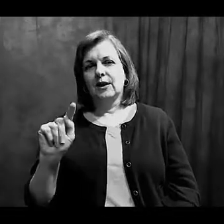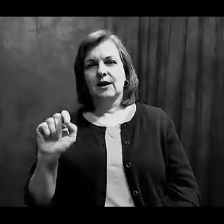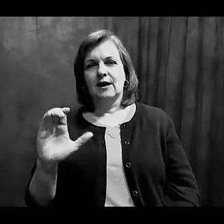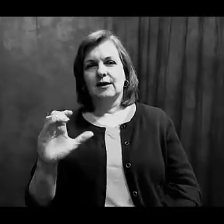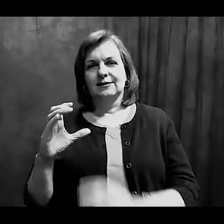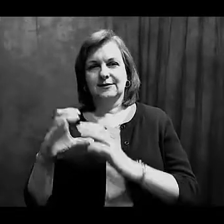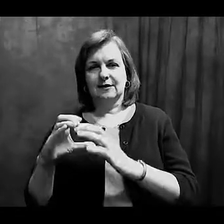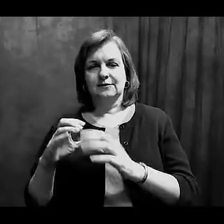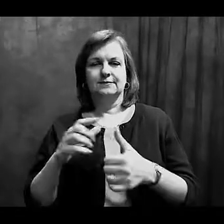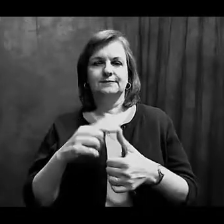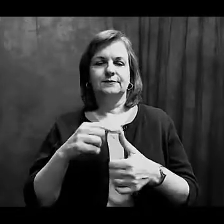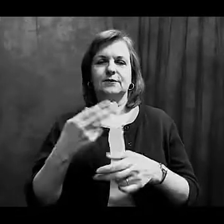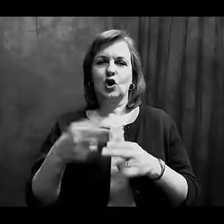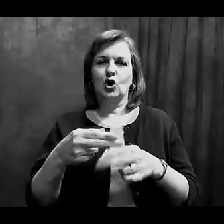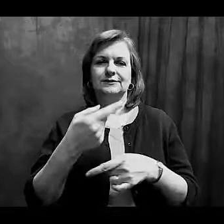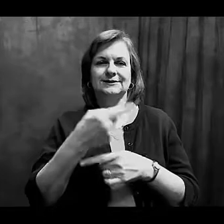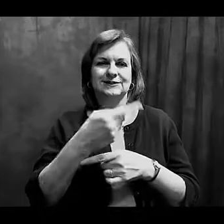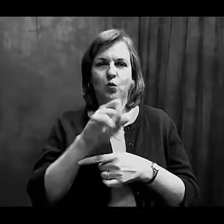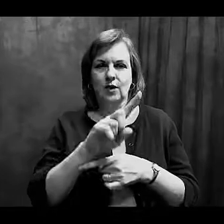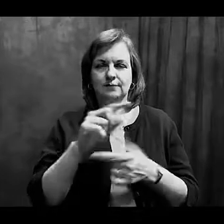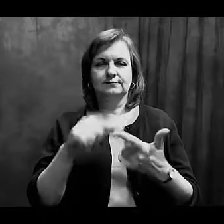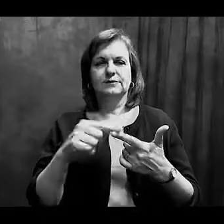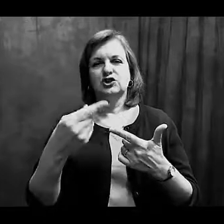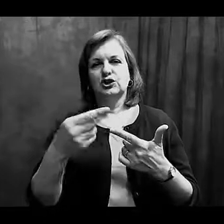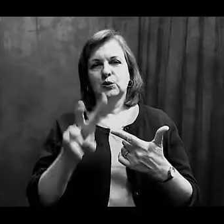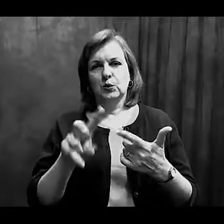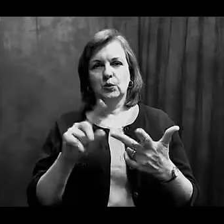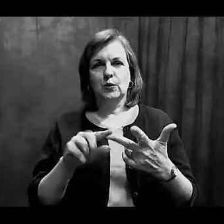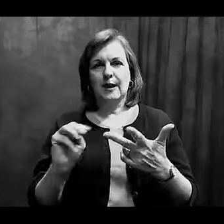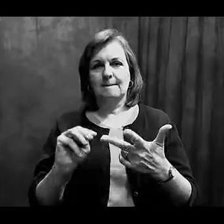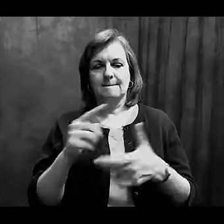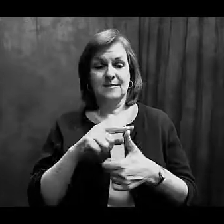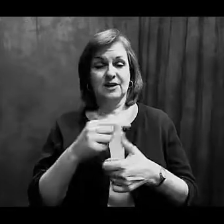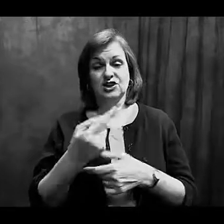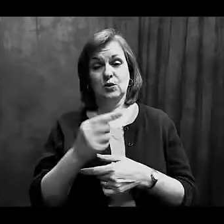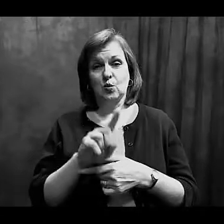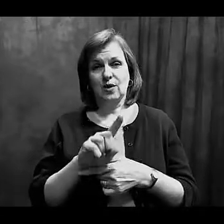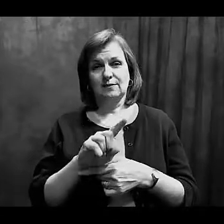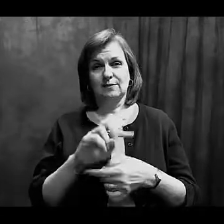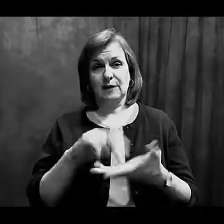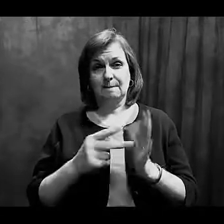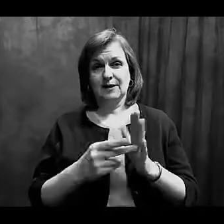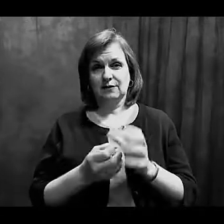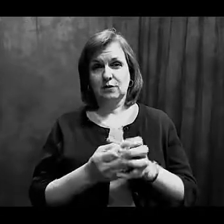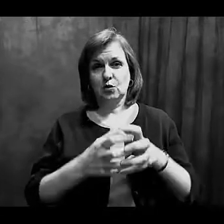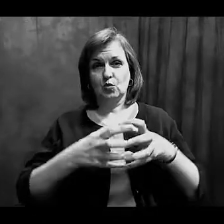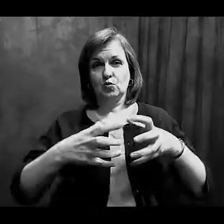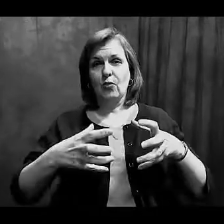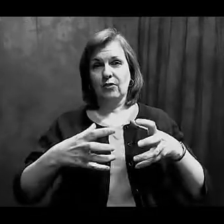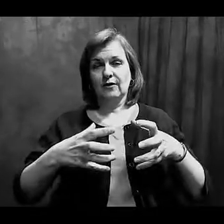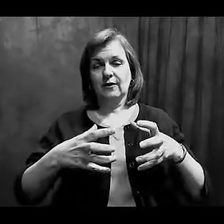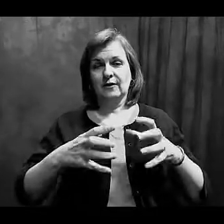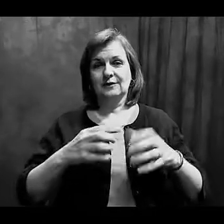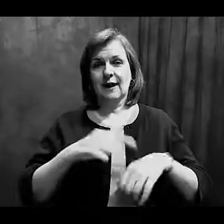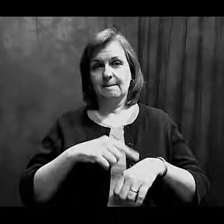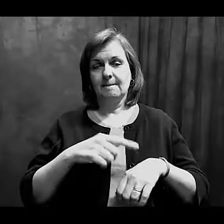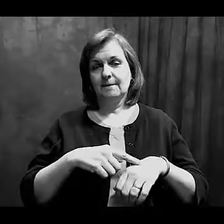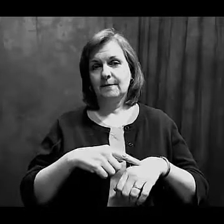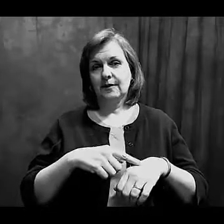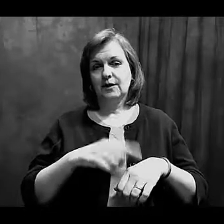most eukaryotic cells are the G1, G2, and M checkpoints - G1 is growth right